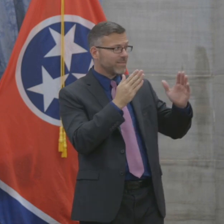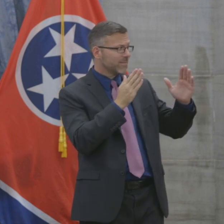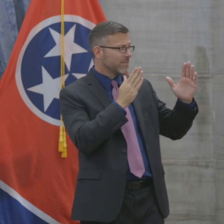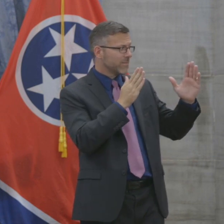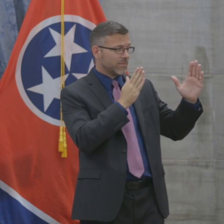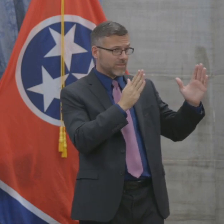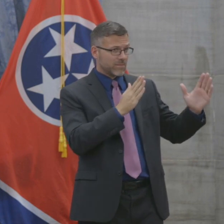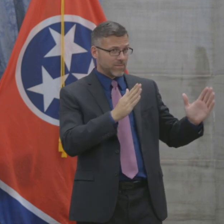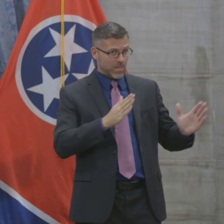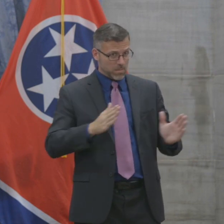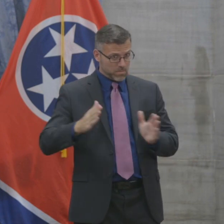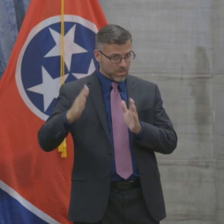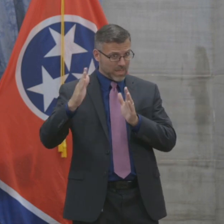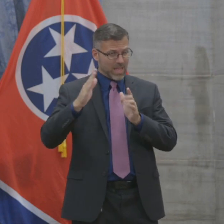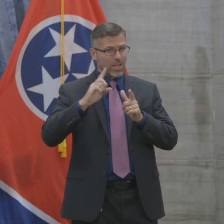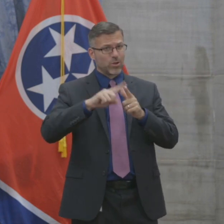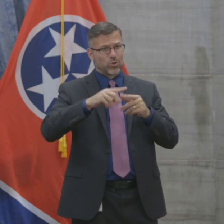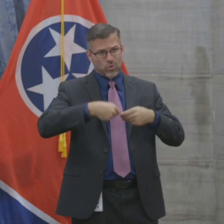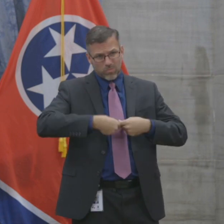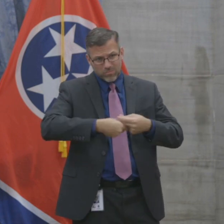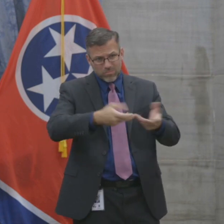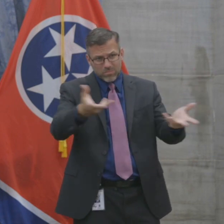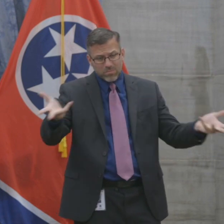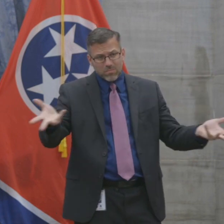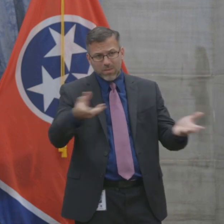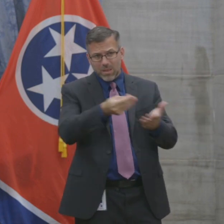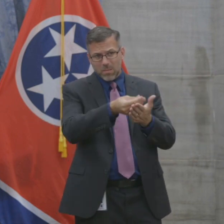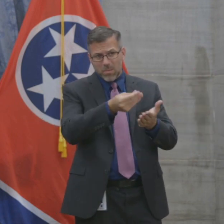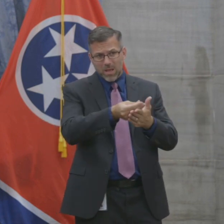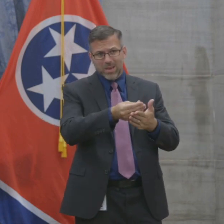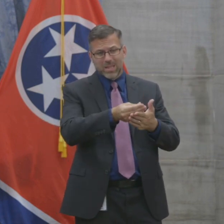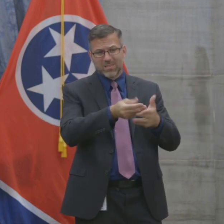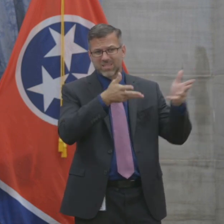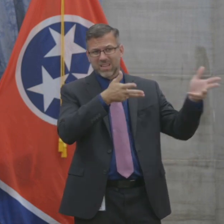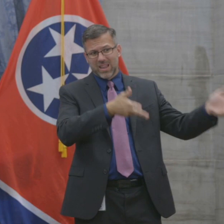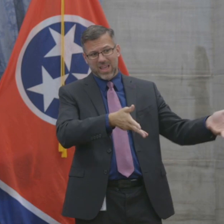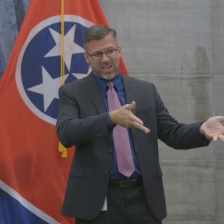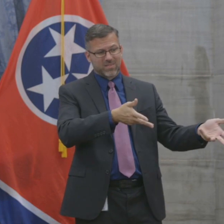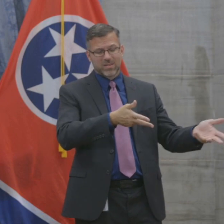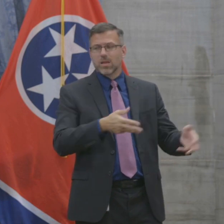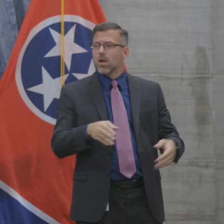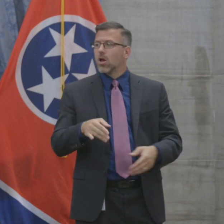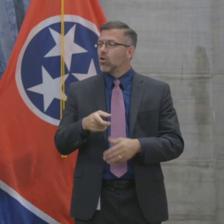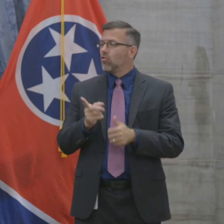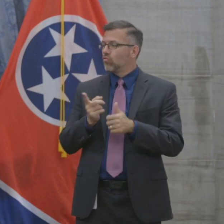communities. So yes, we're -- we will look at where it stands